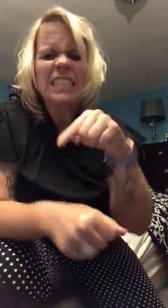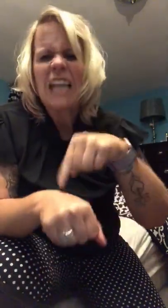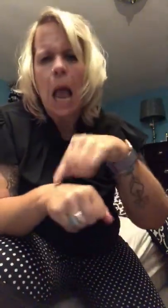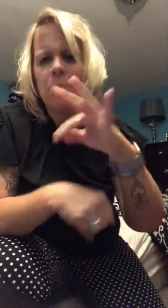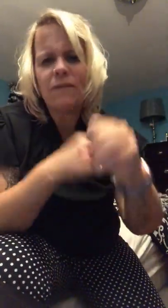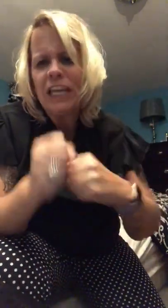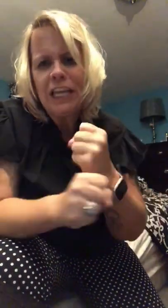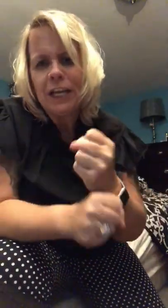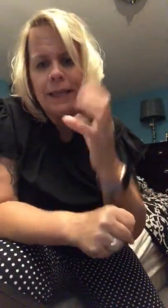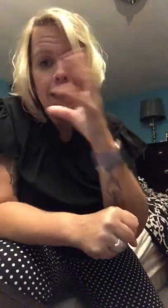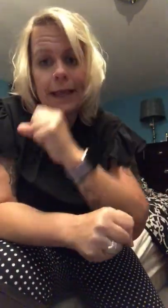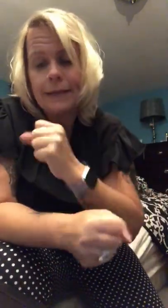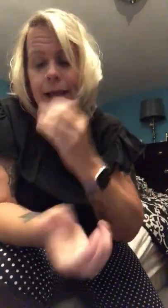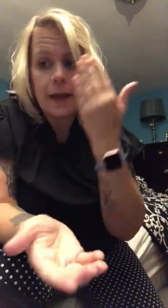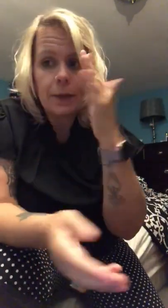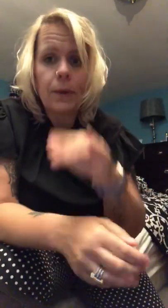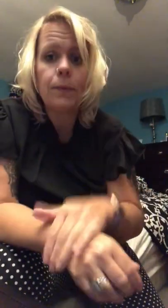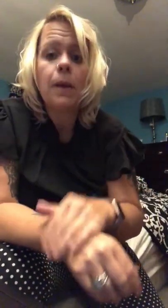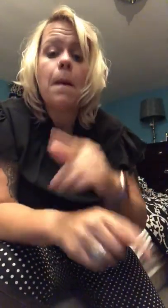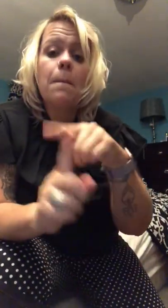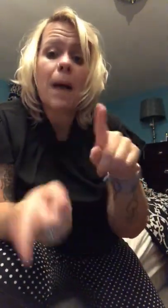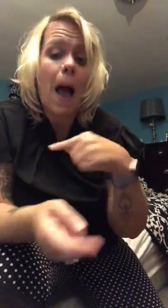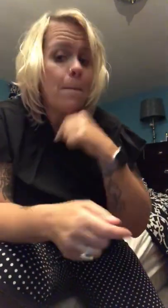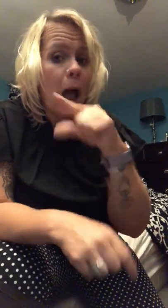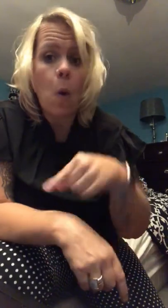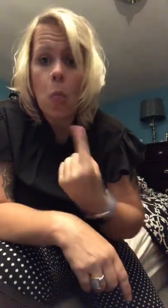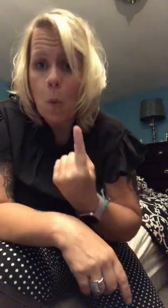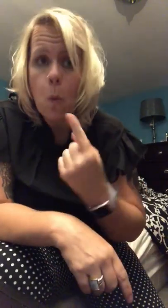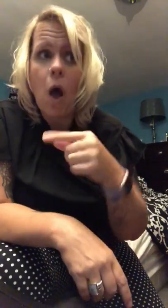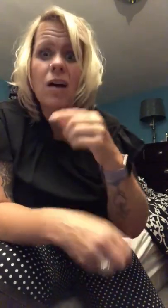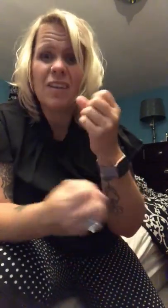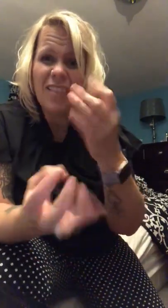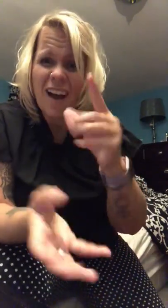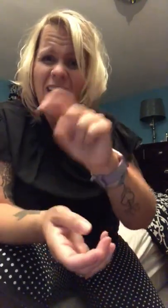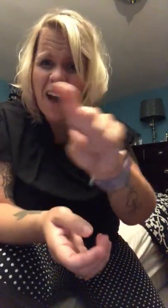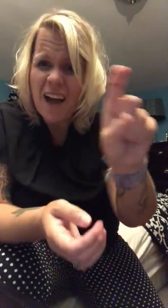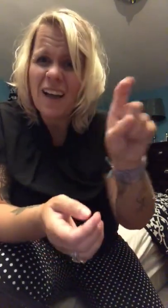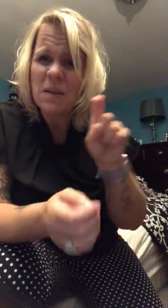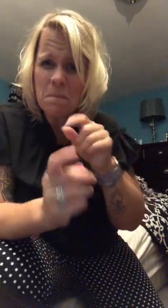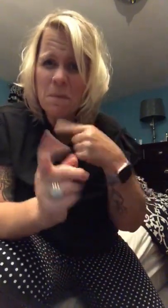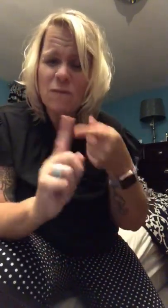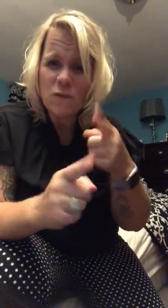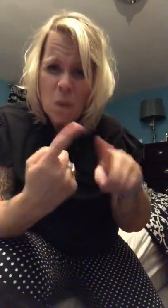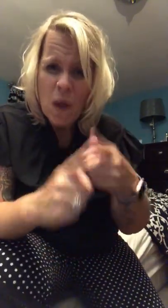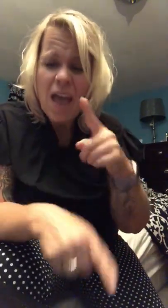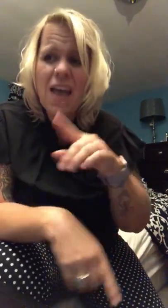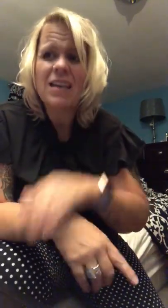I guess it is the time of the year. I don't know. I'm not the only one, a lot of my friends and